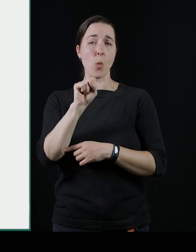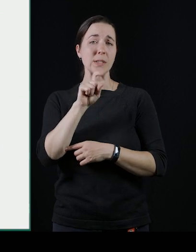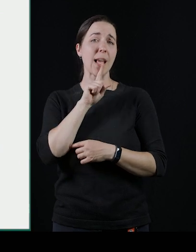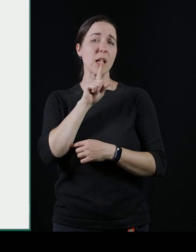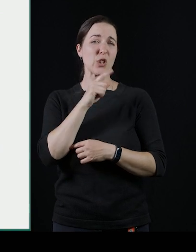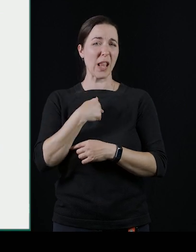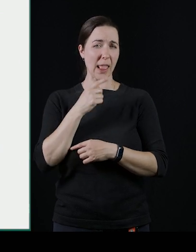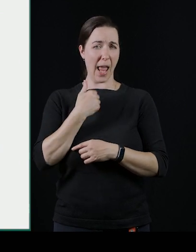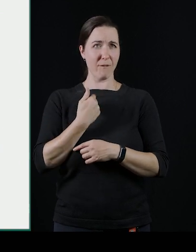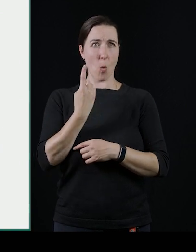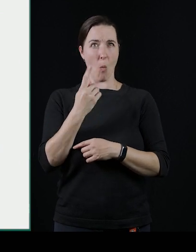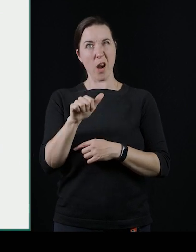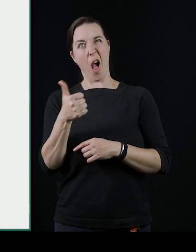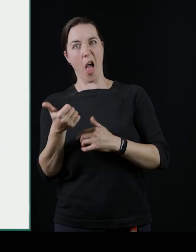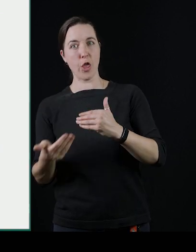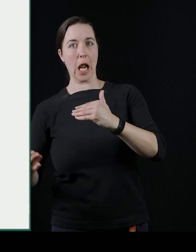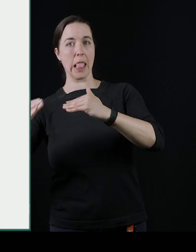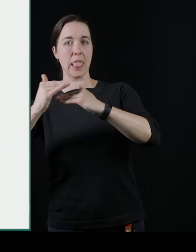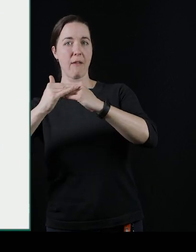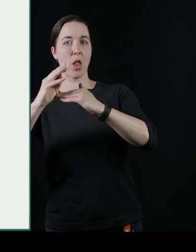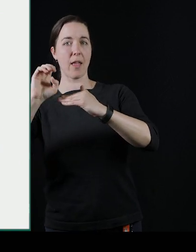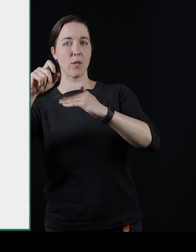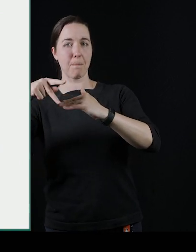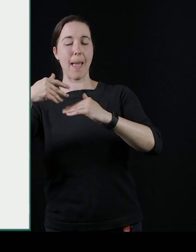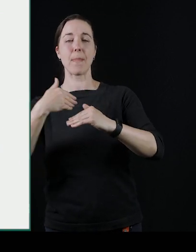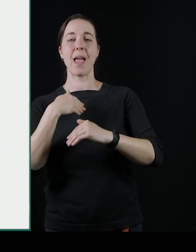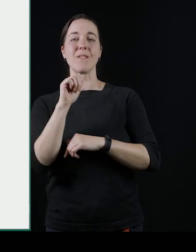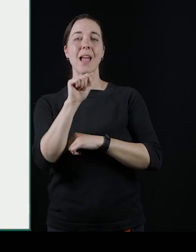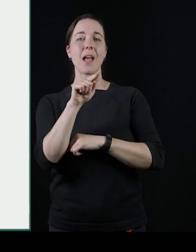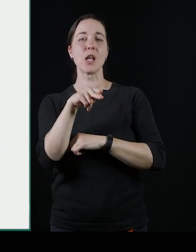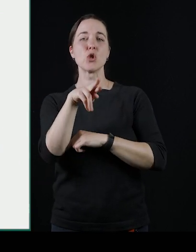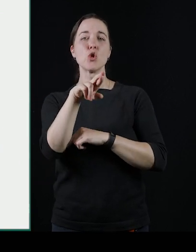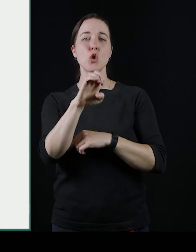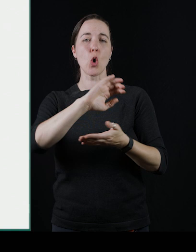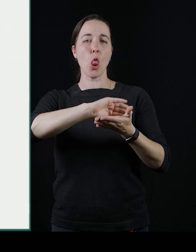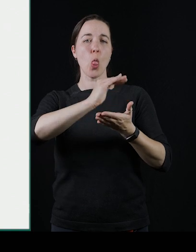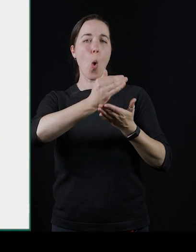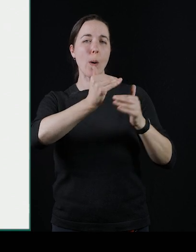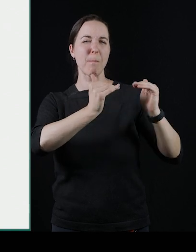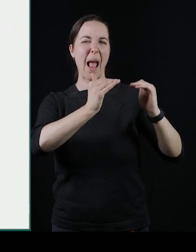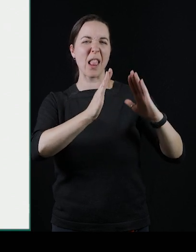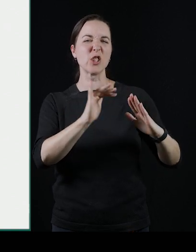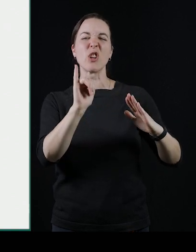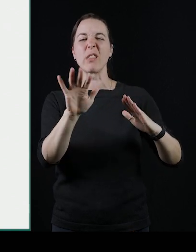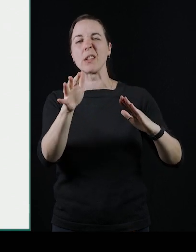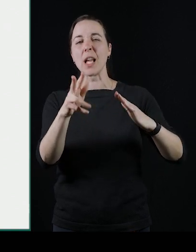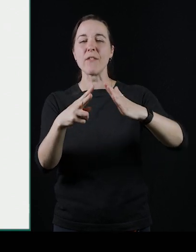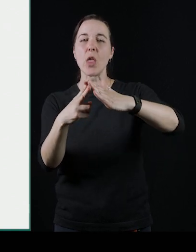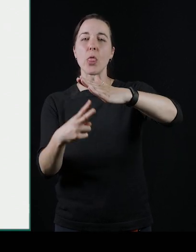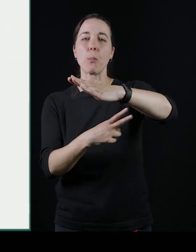one other level of mapping. We have a nozzle load balancer. So that basically is the bridge between